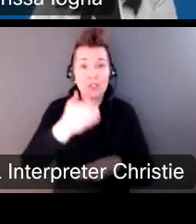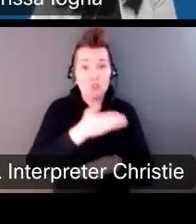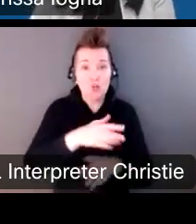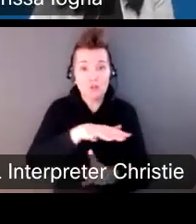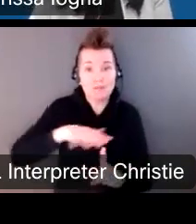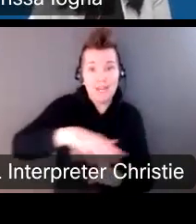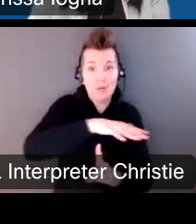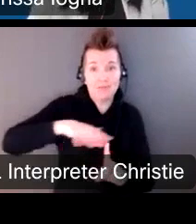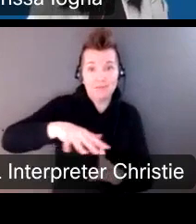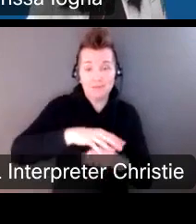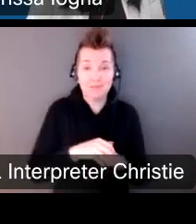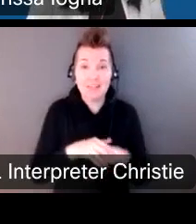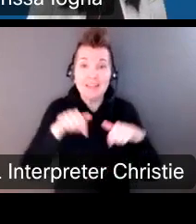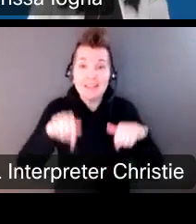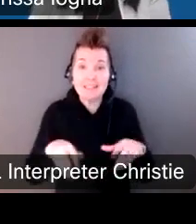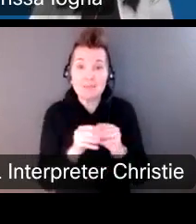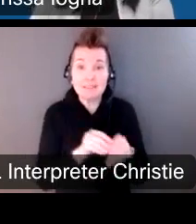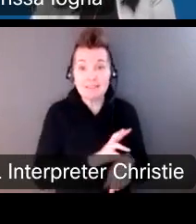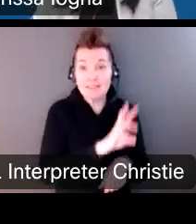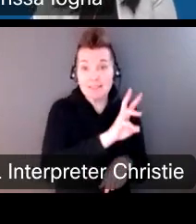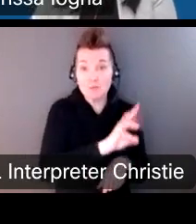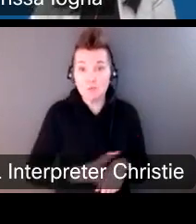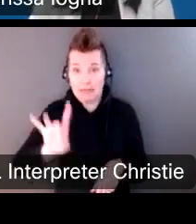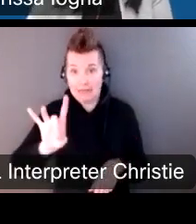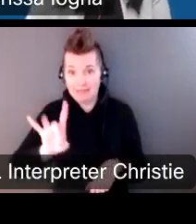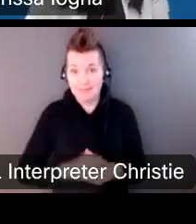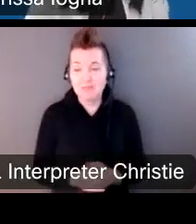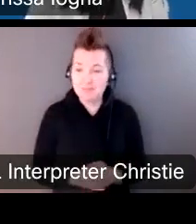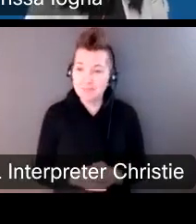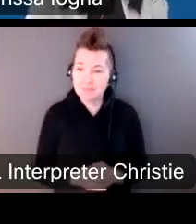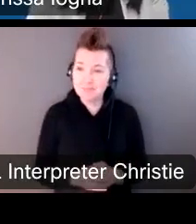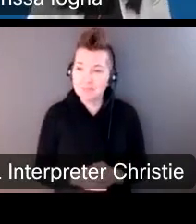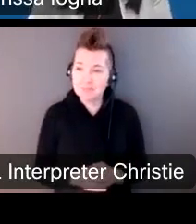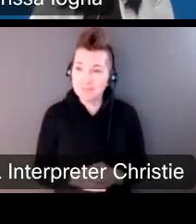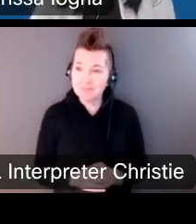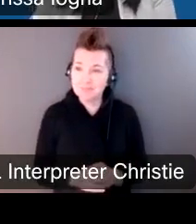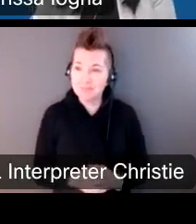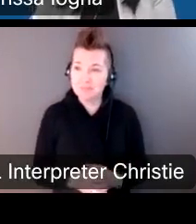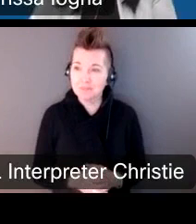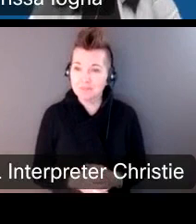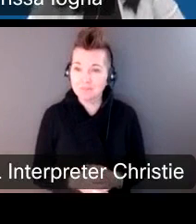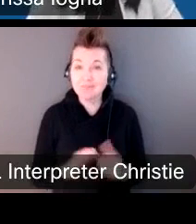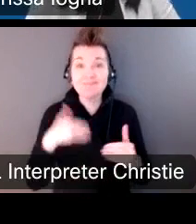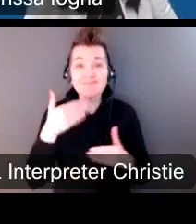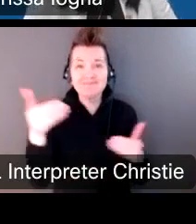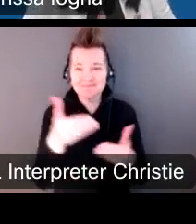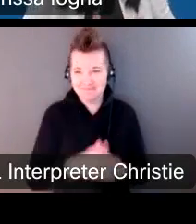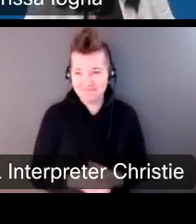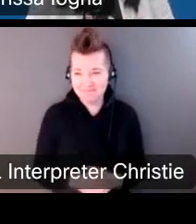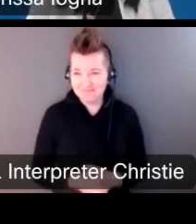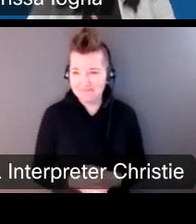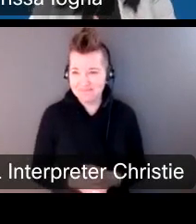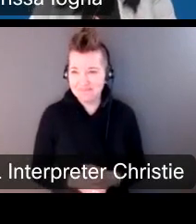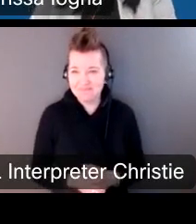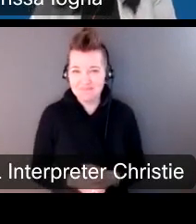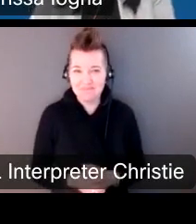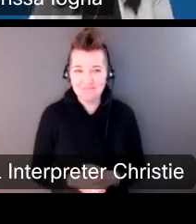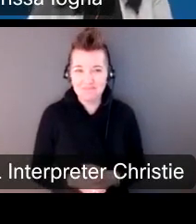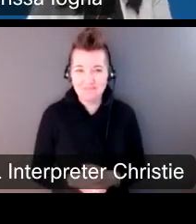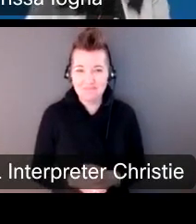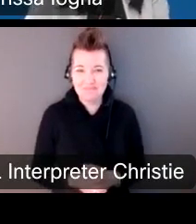taking place from 6:00 p.m. until 8:00 p.m. Next slide.